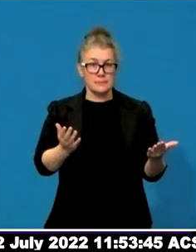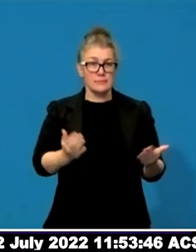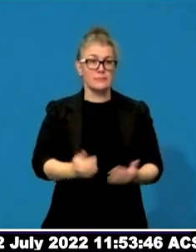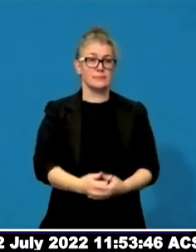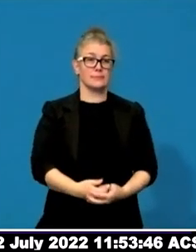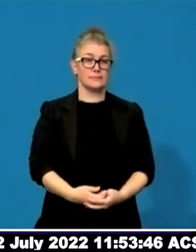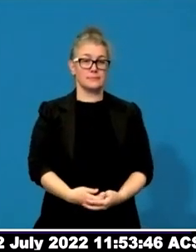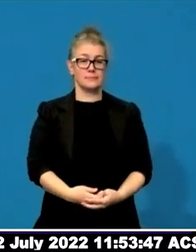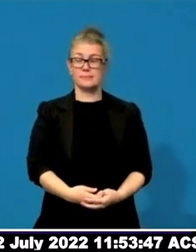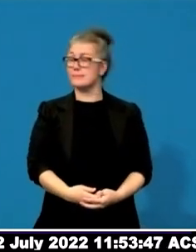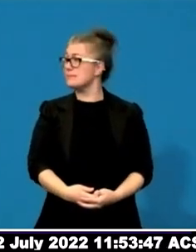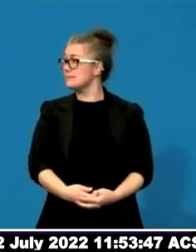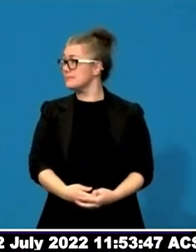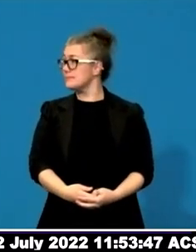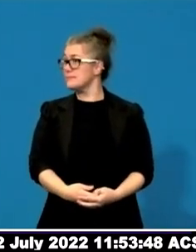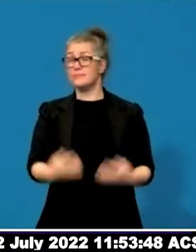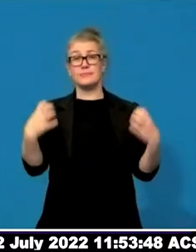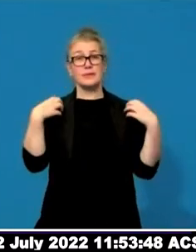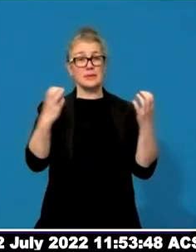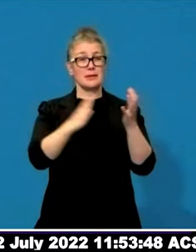Mr Griffin, can I just ask about the time it takes